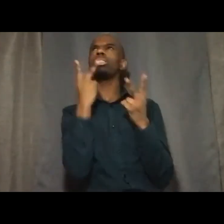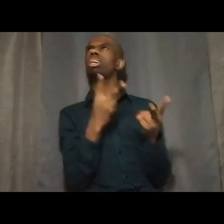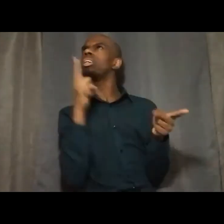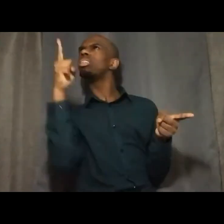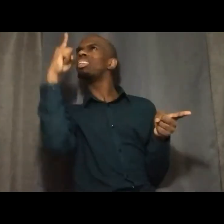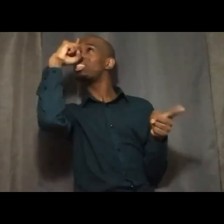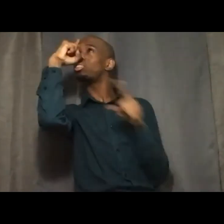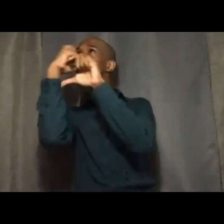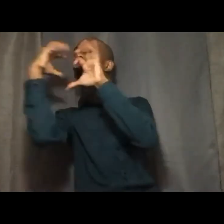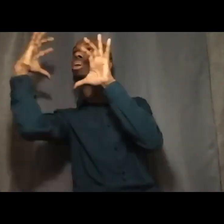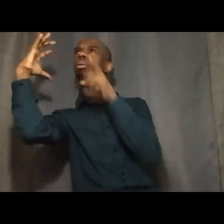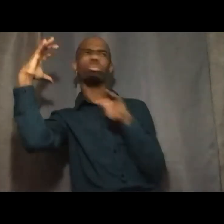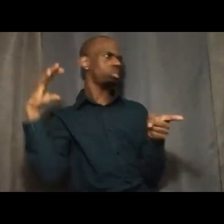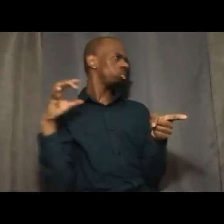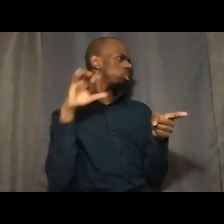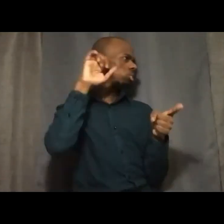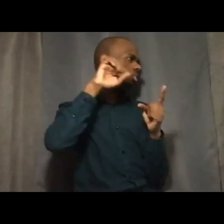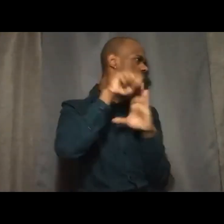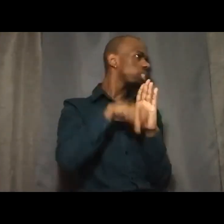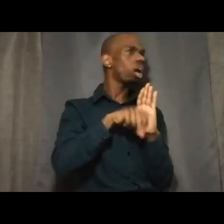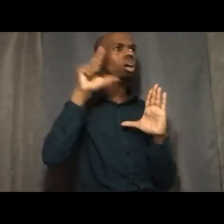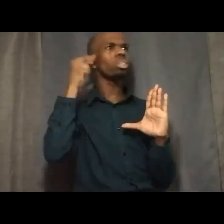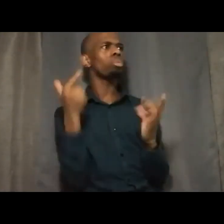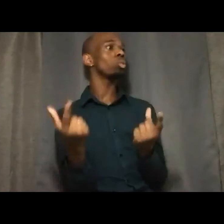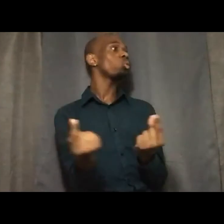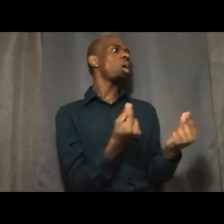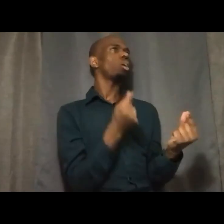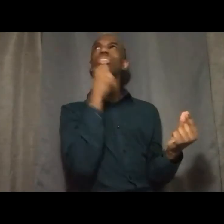My paycheck actually comes from literally the state, right.